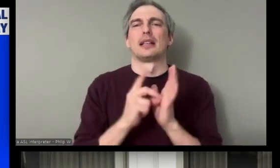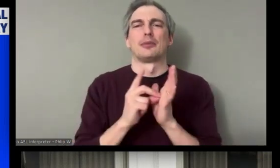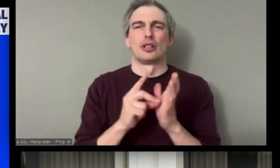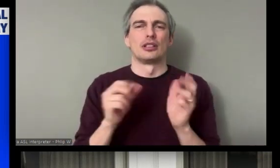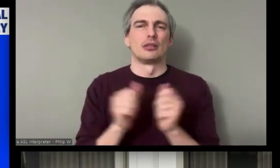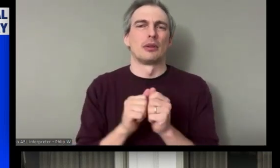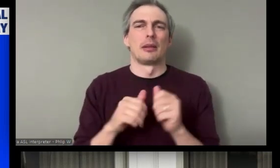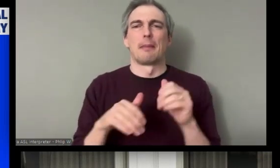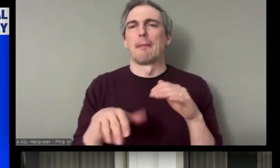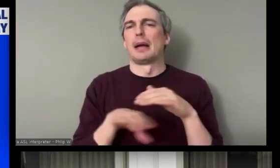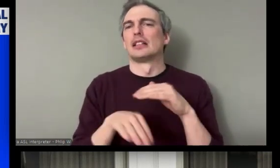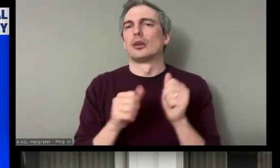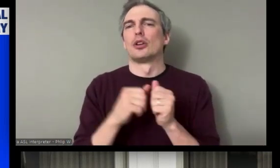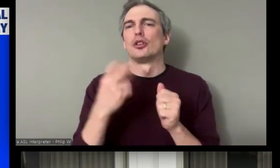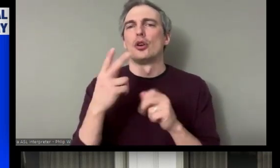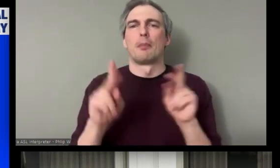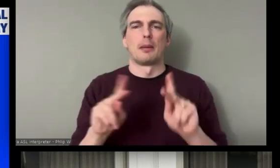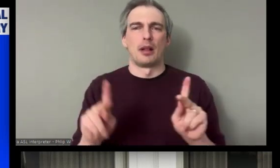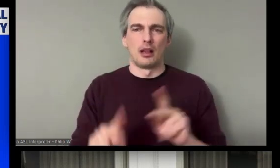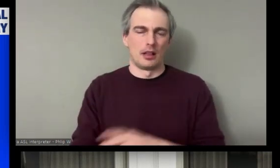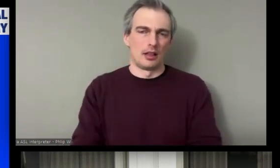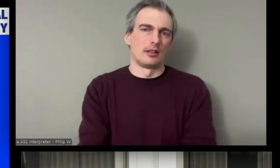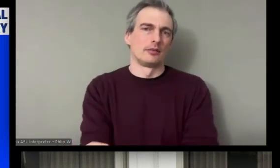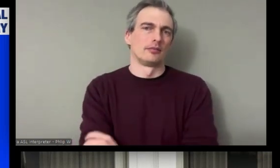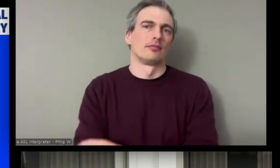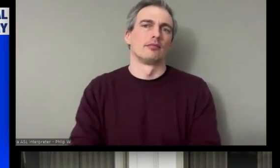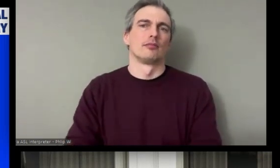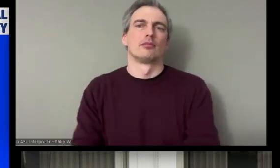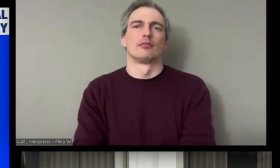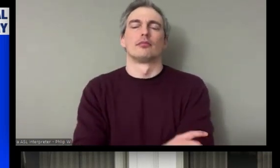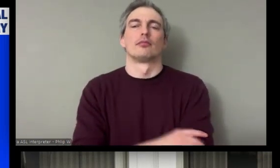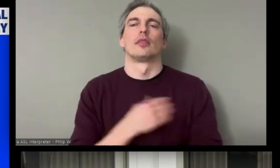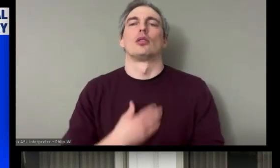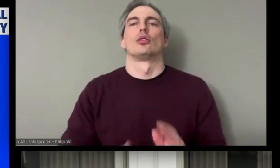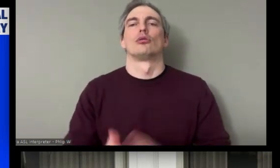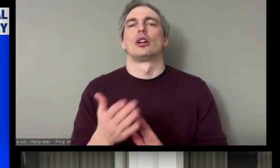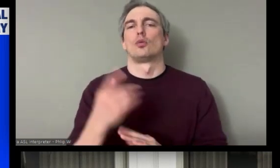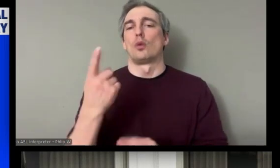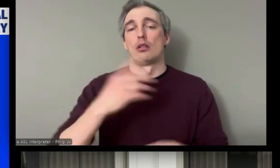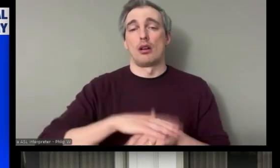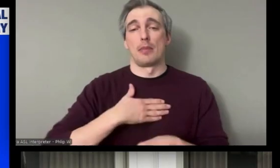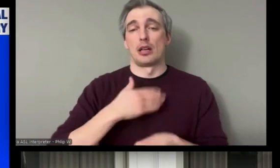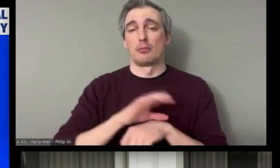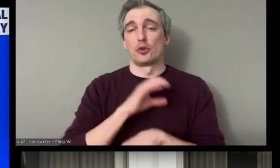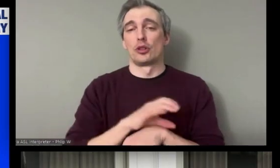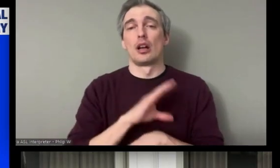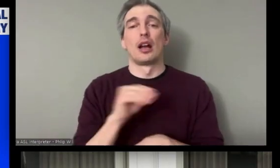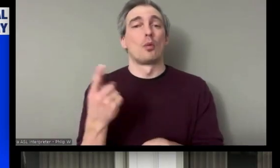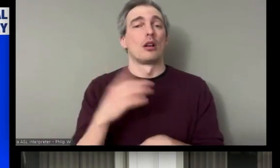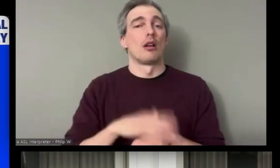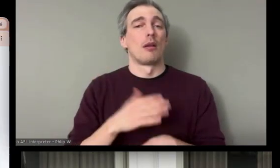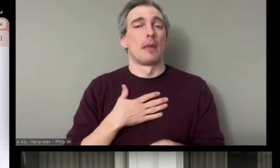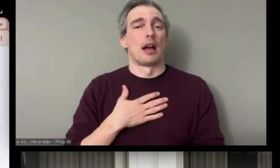I can run one on my computer. And one on my phone.